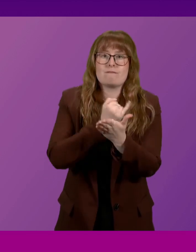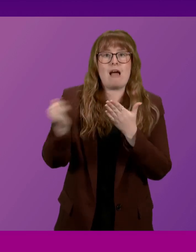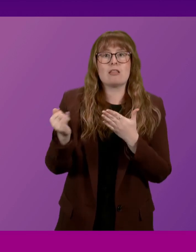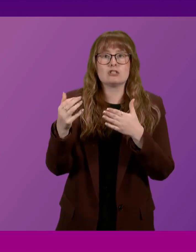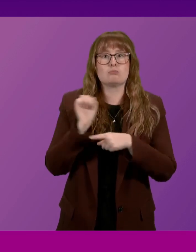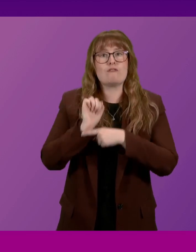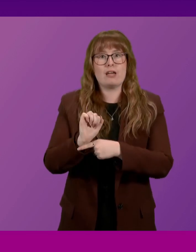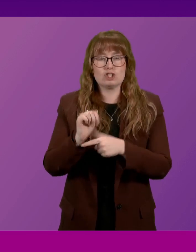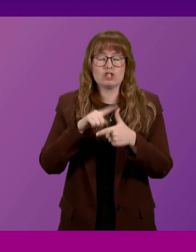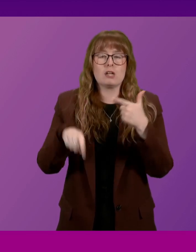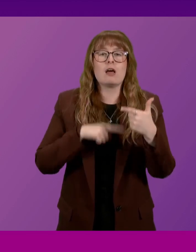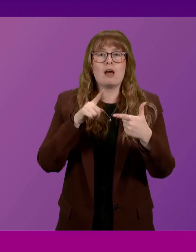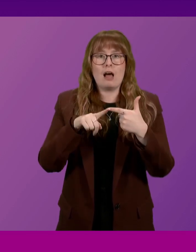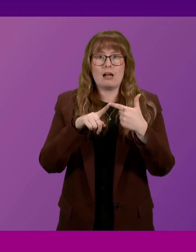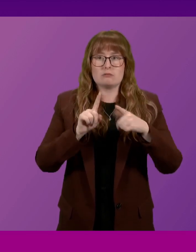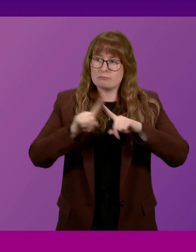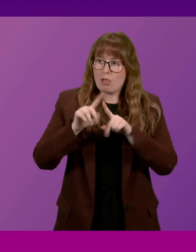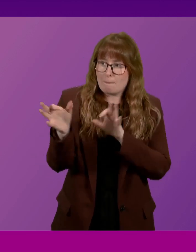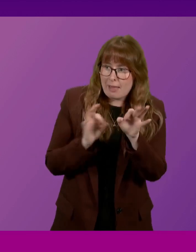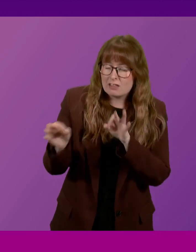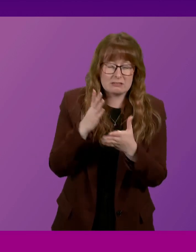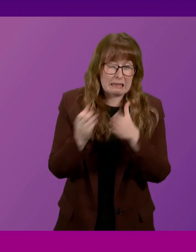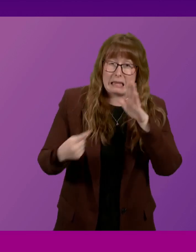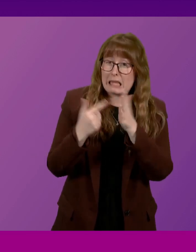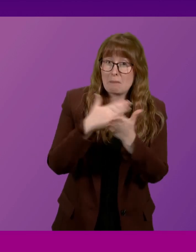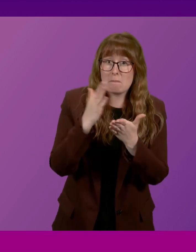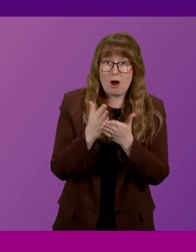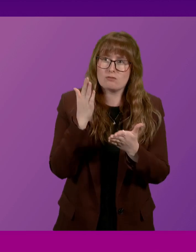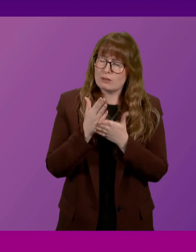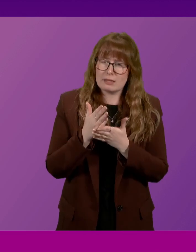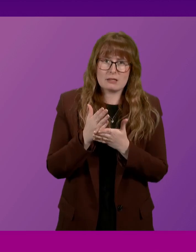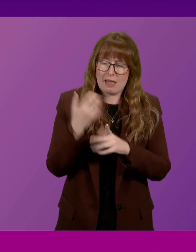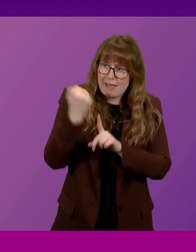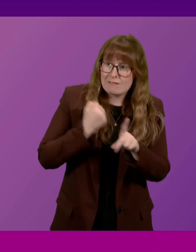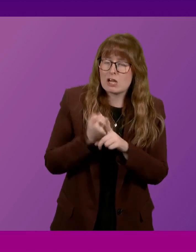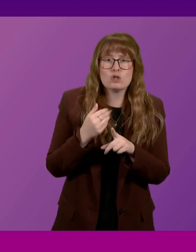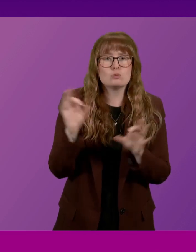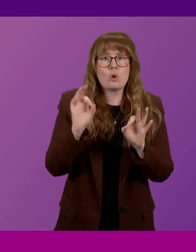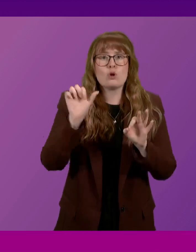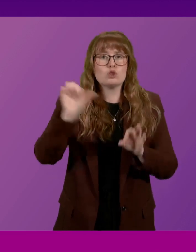for communities programme and the other measures that emphasise that no one should carry a knife.